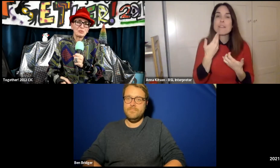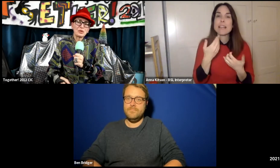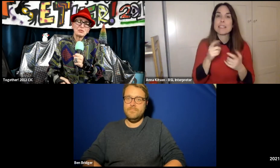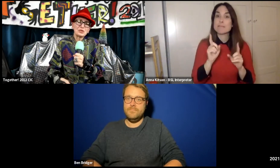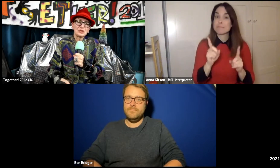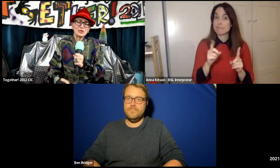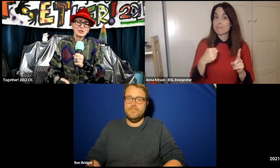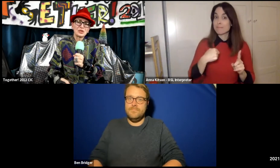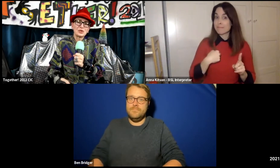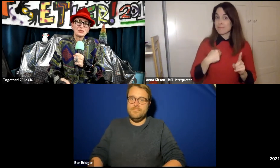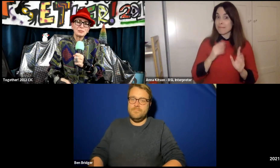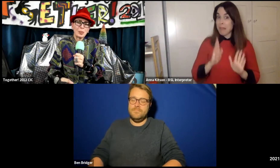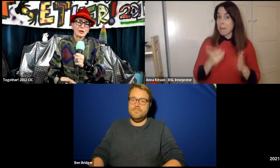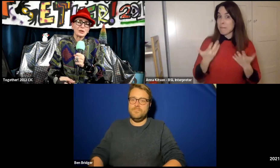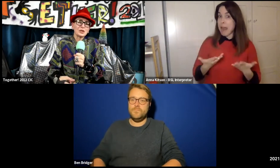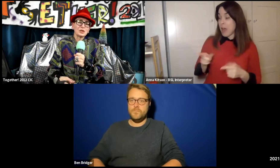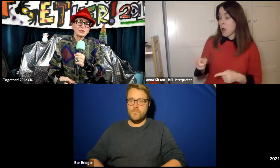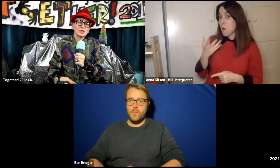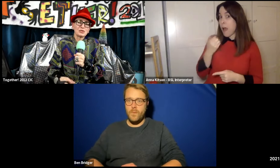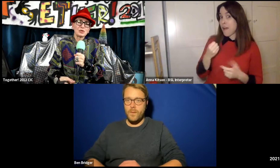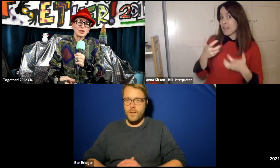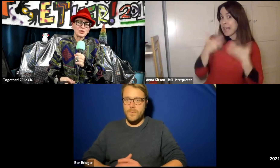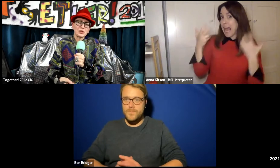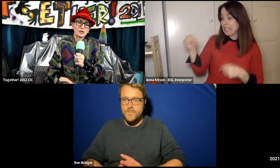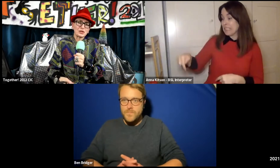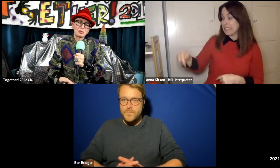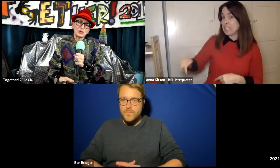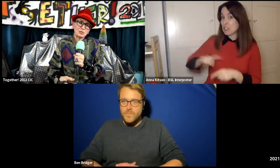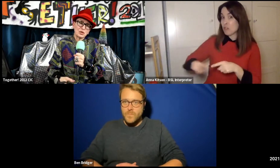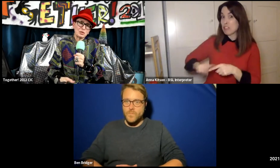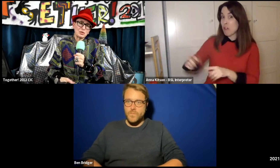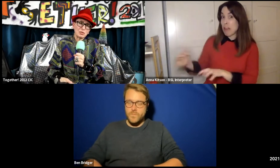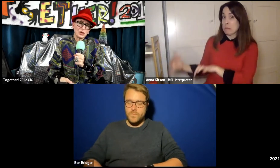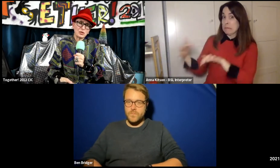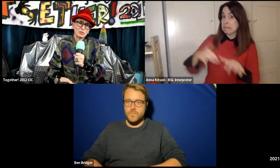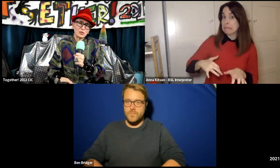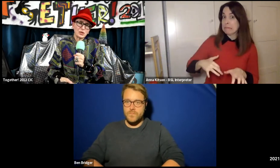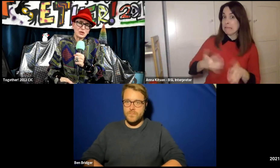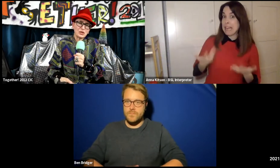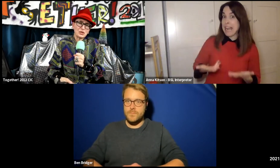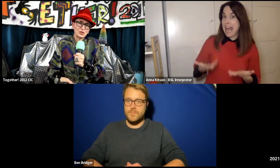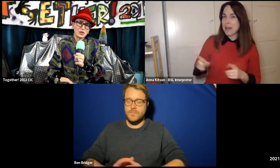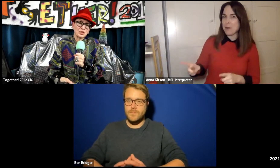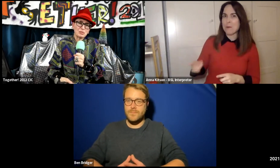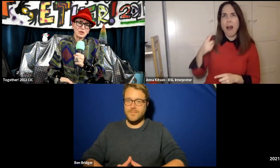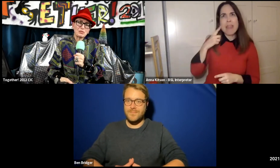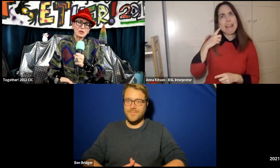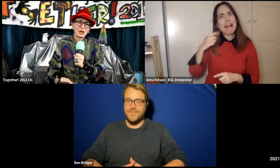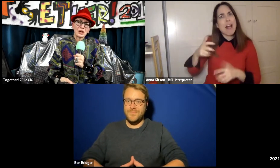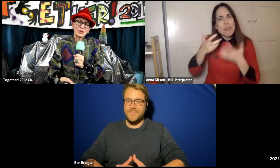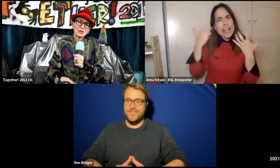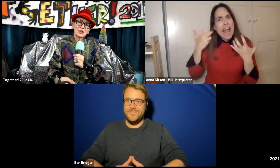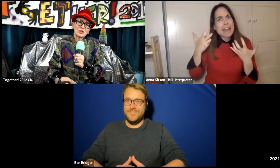moment, so, I think it was just really attracted by Jemima's poem, thank you for that Jemima, and thank you